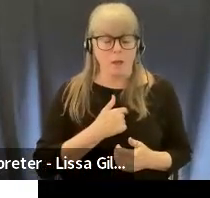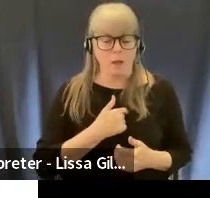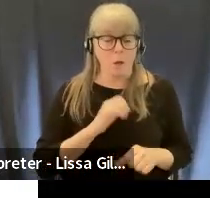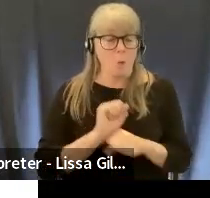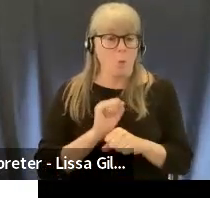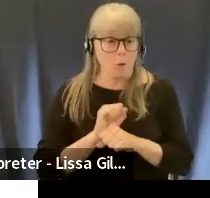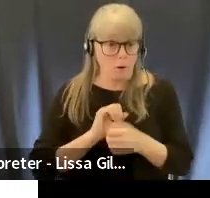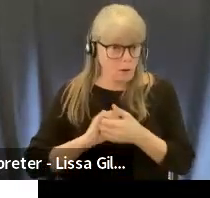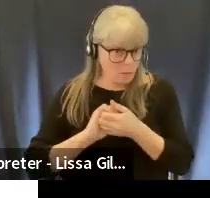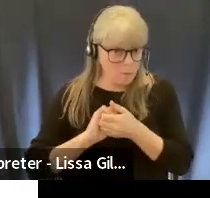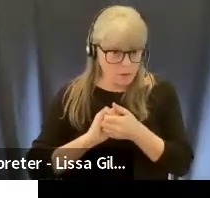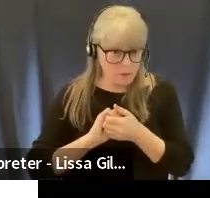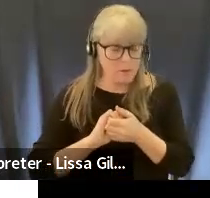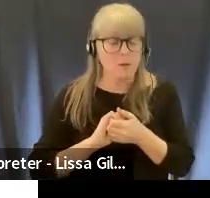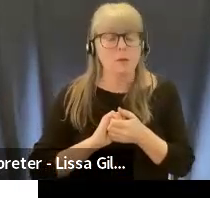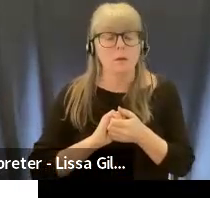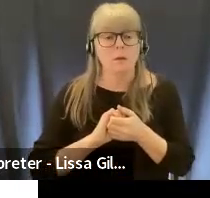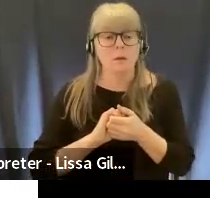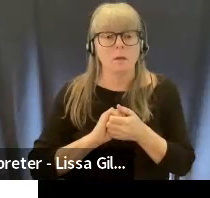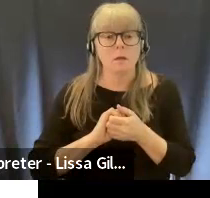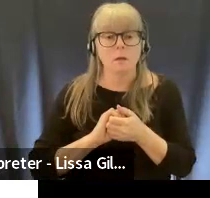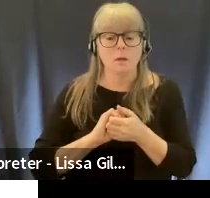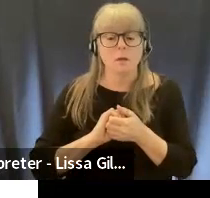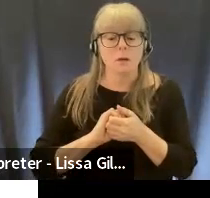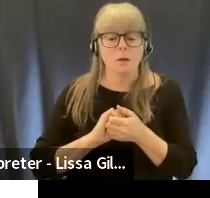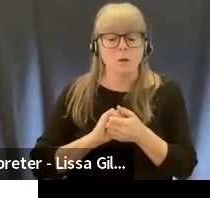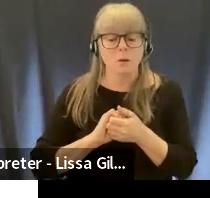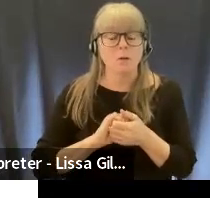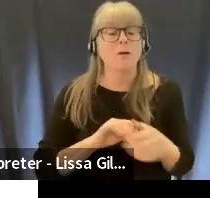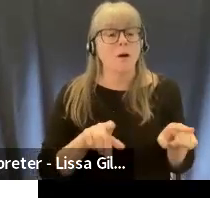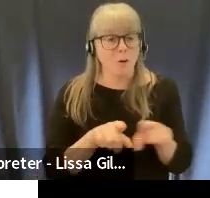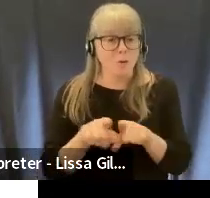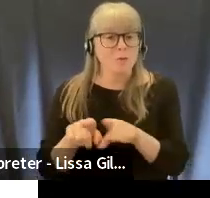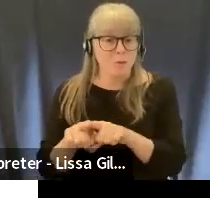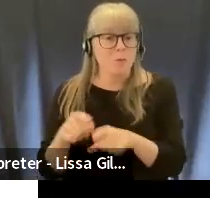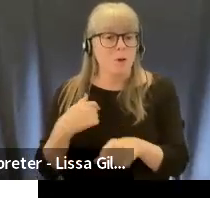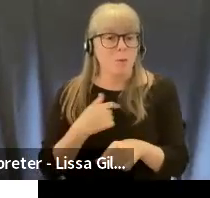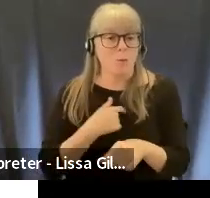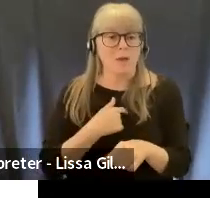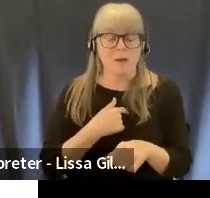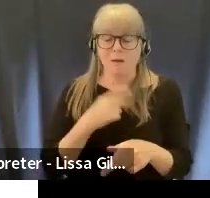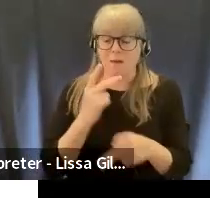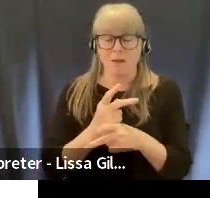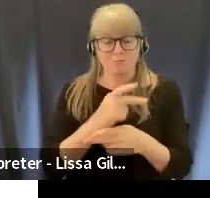All of the way in which that we are able to work collaboratively together.